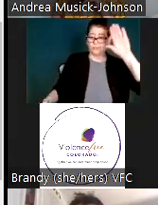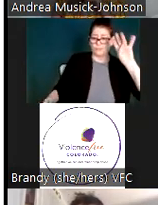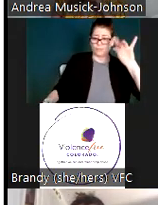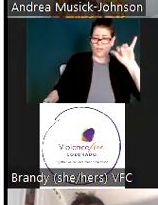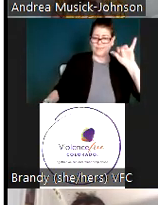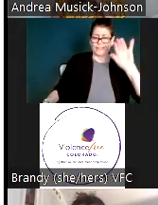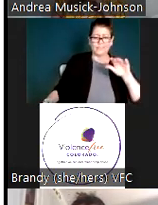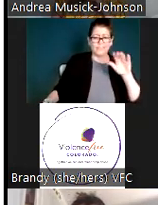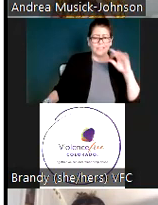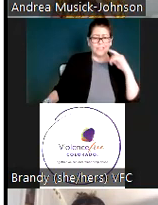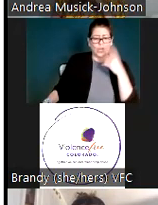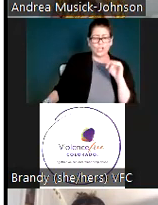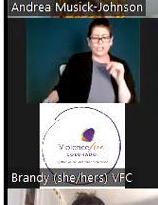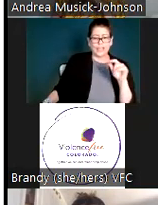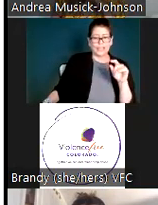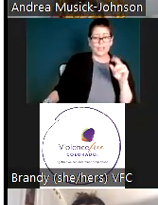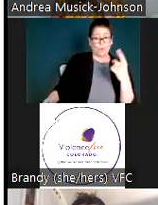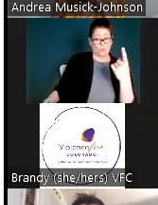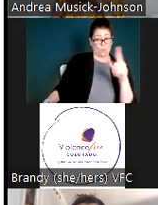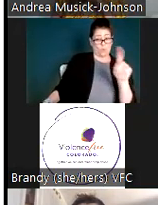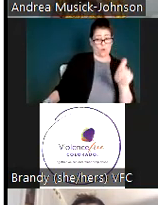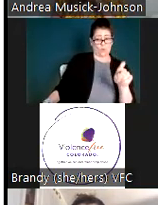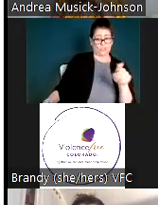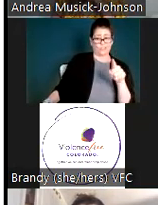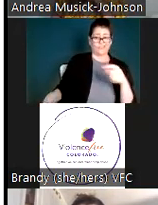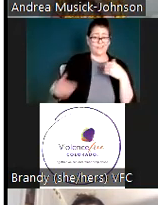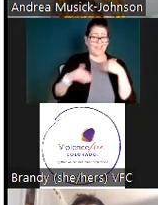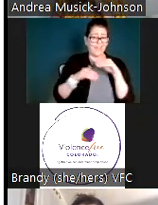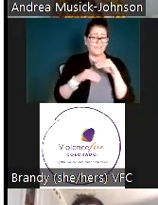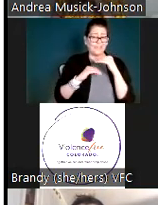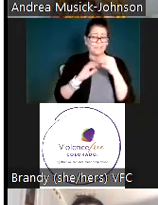it looks like in the chat we have one question. Is there a limit on the number of people you